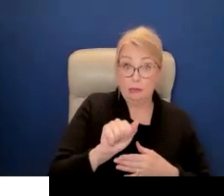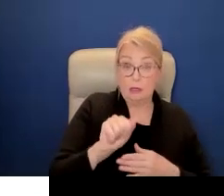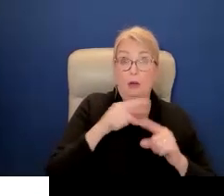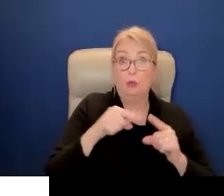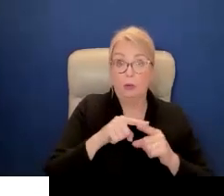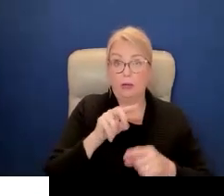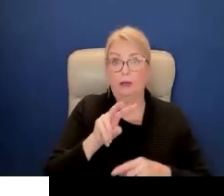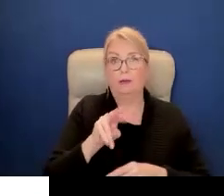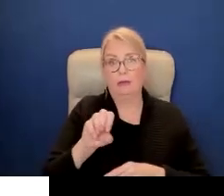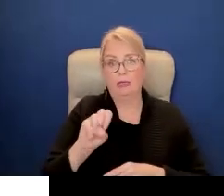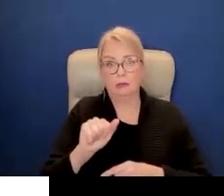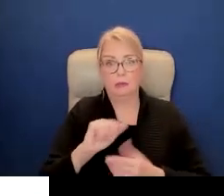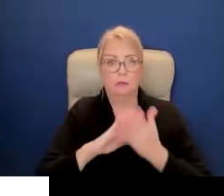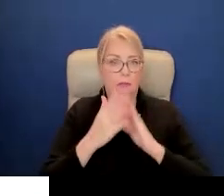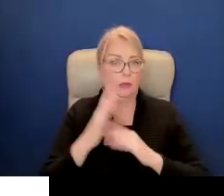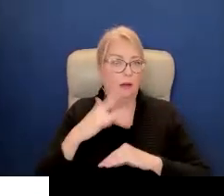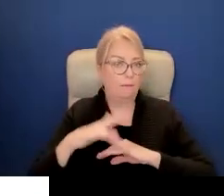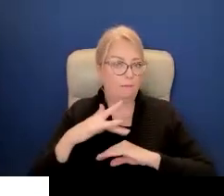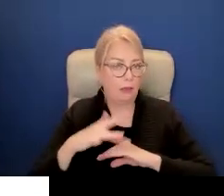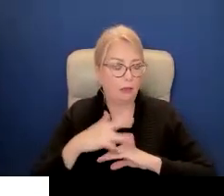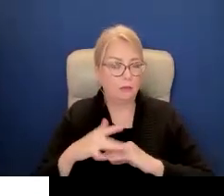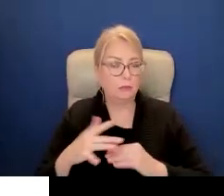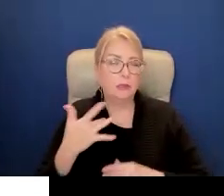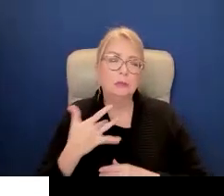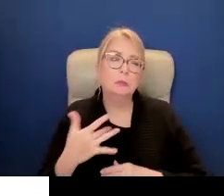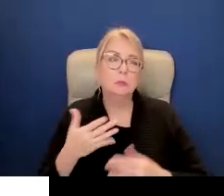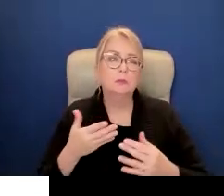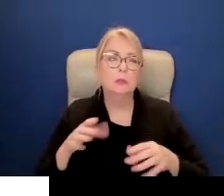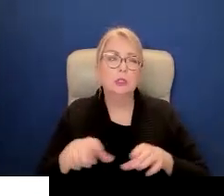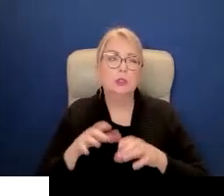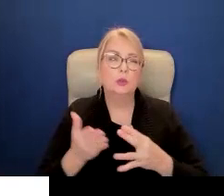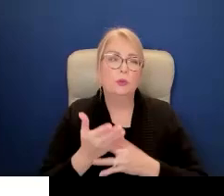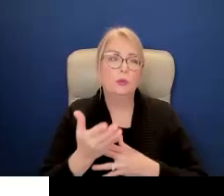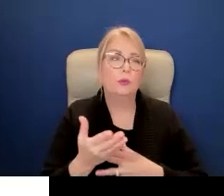So you normally you do it through family, for a relative a spouse.